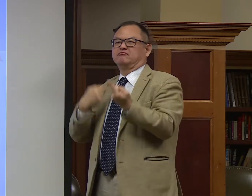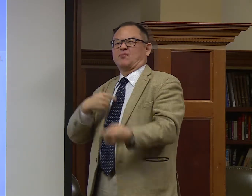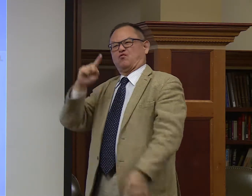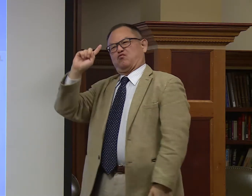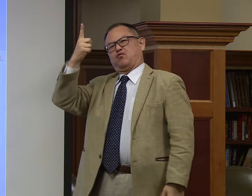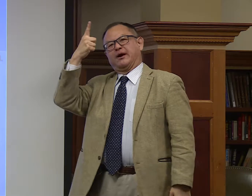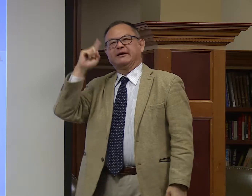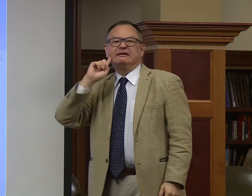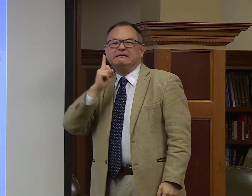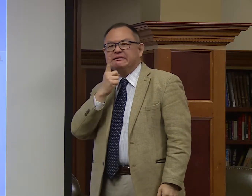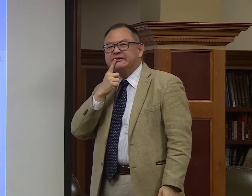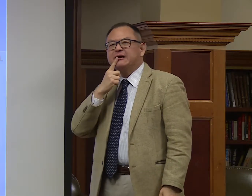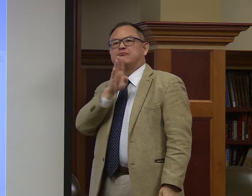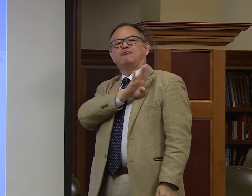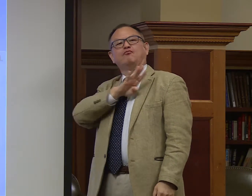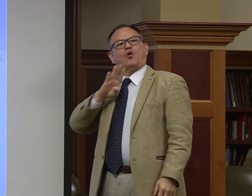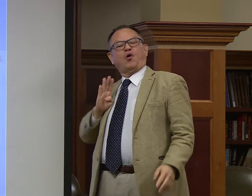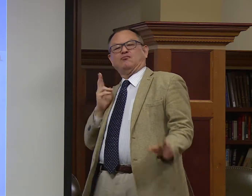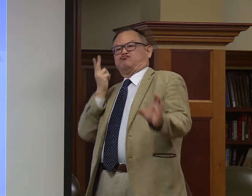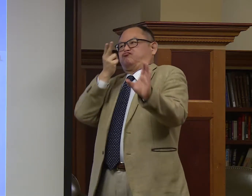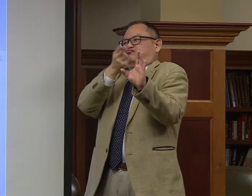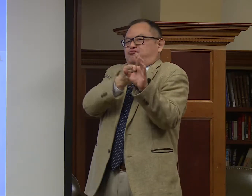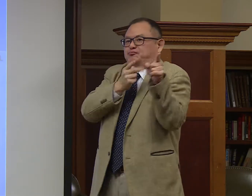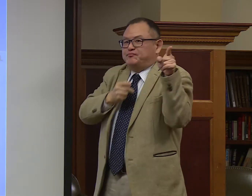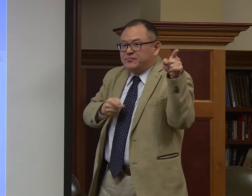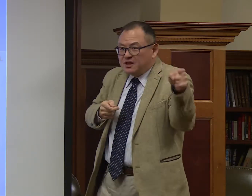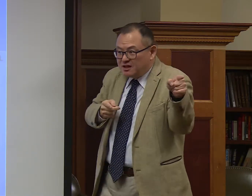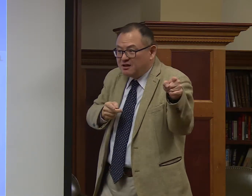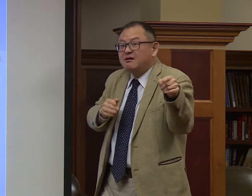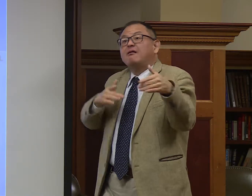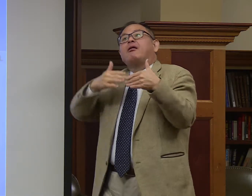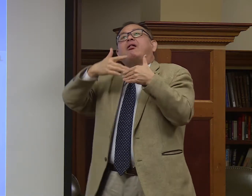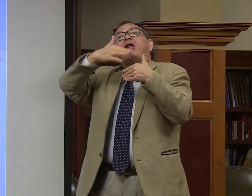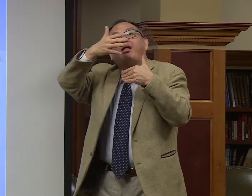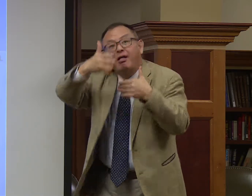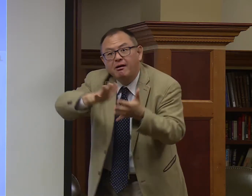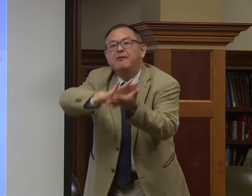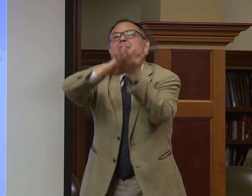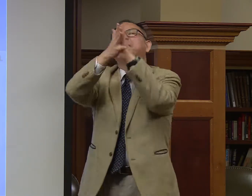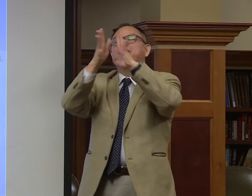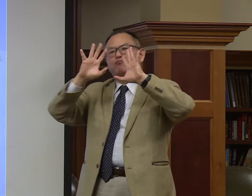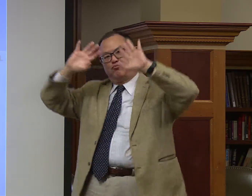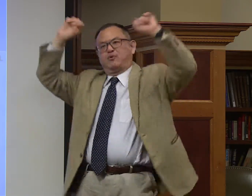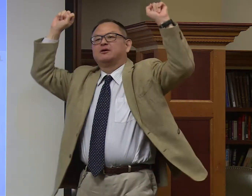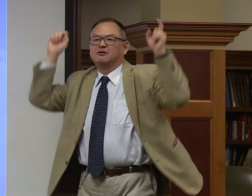have begun to join the club and the board.